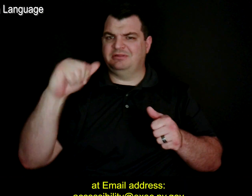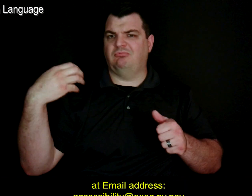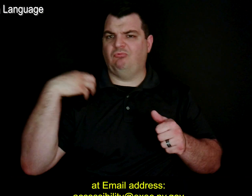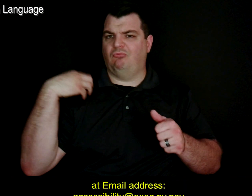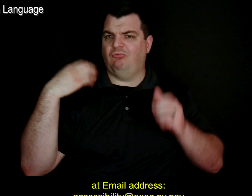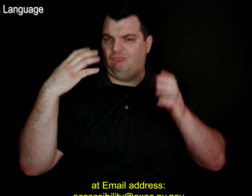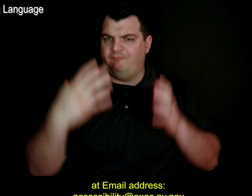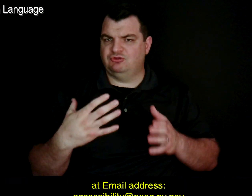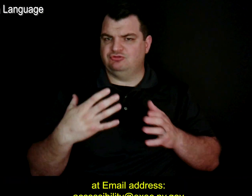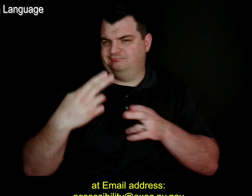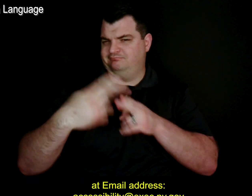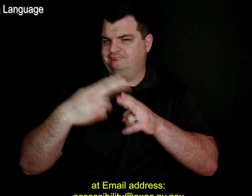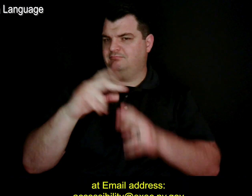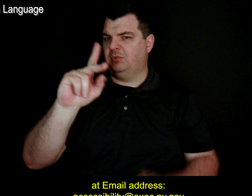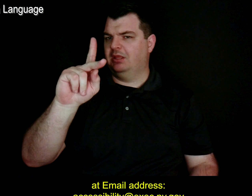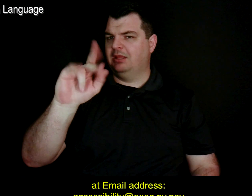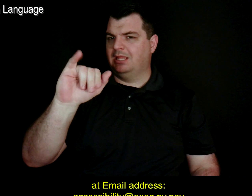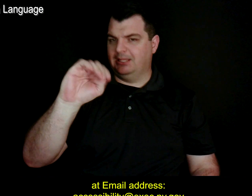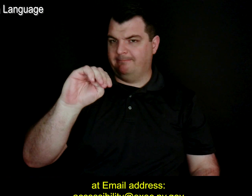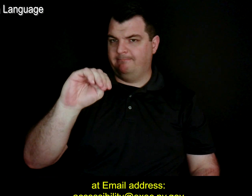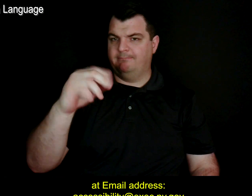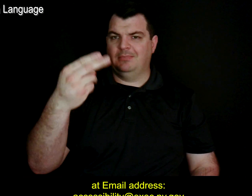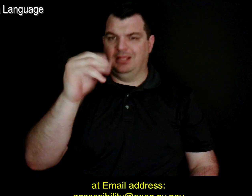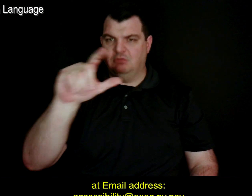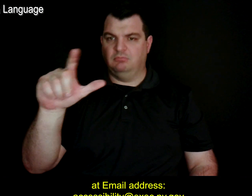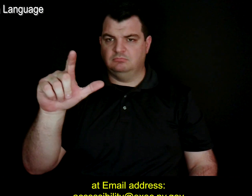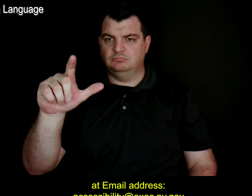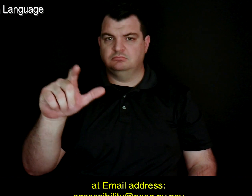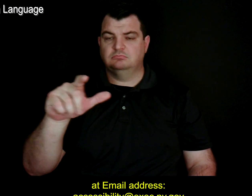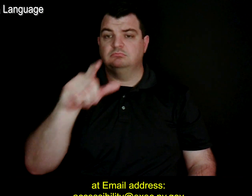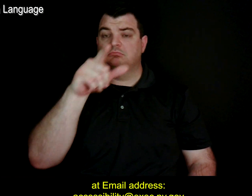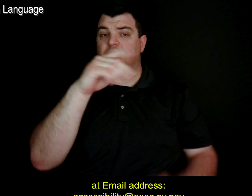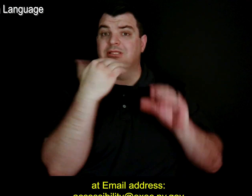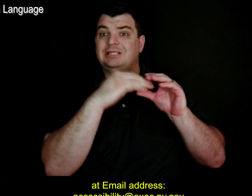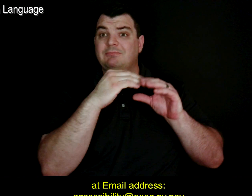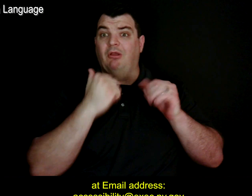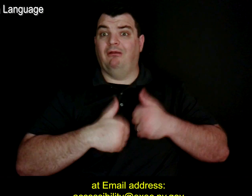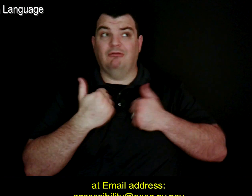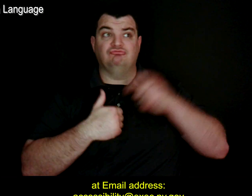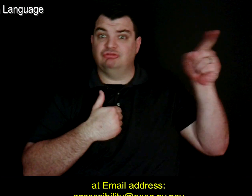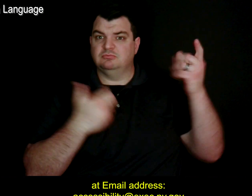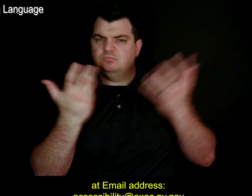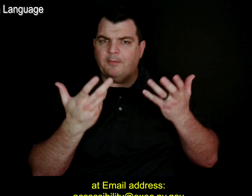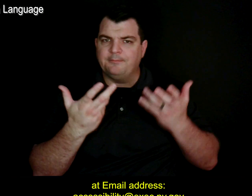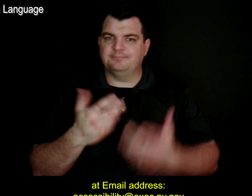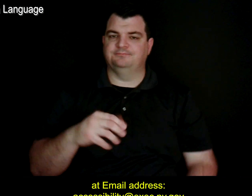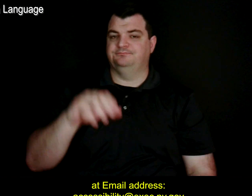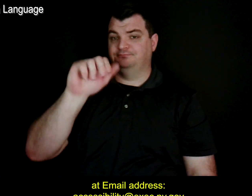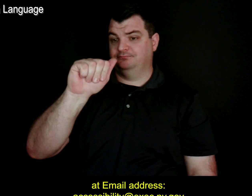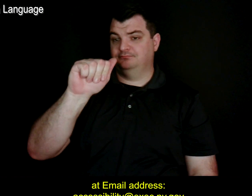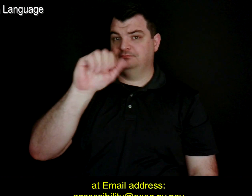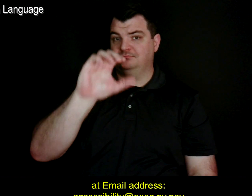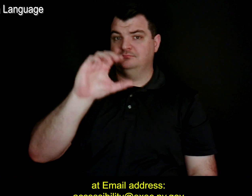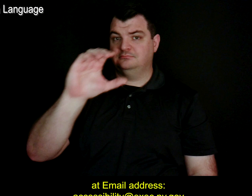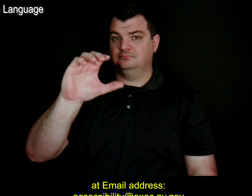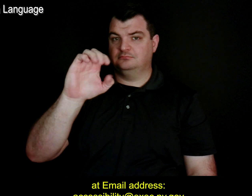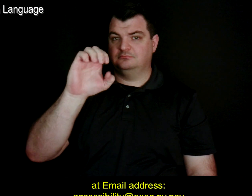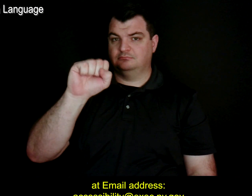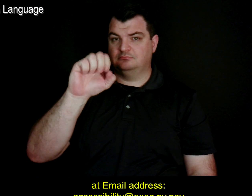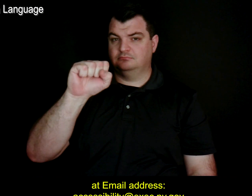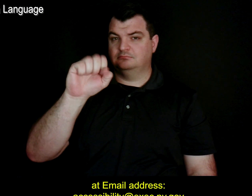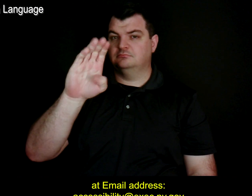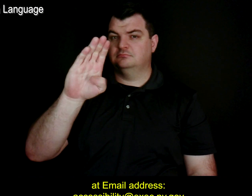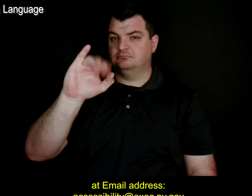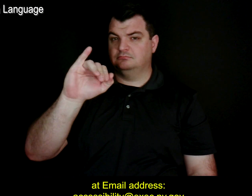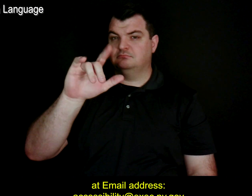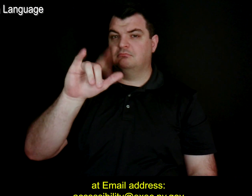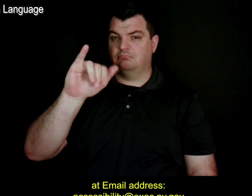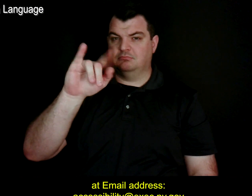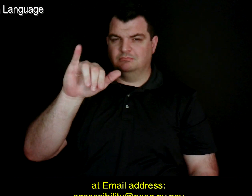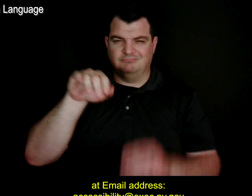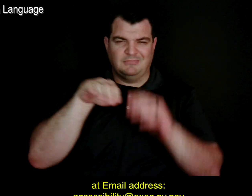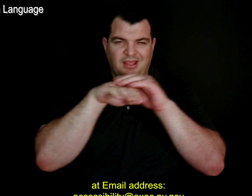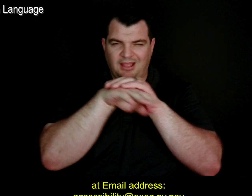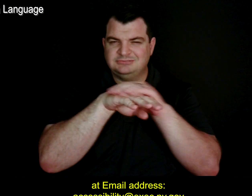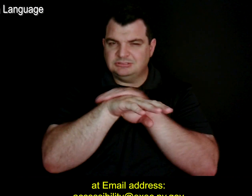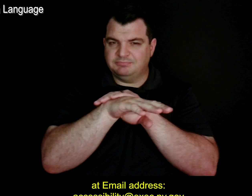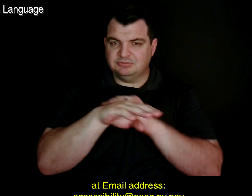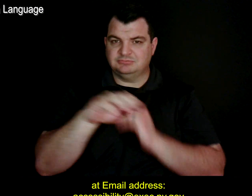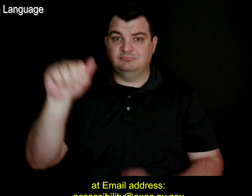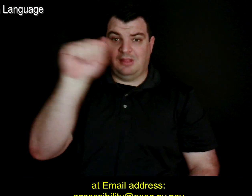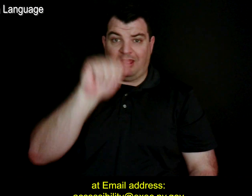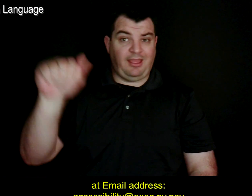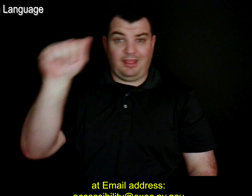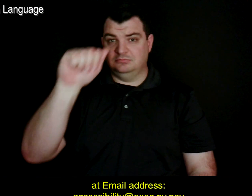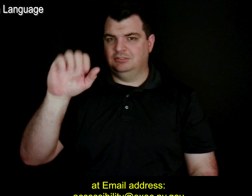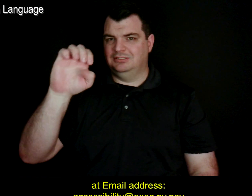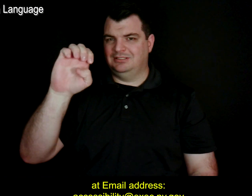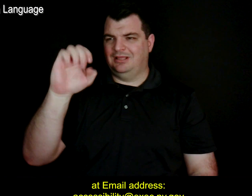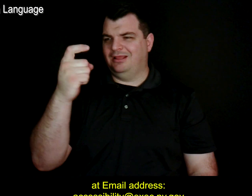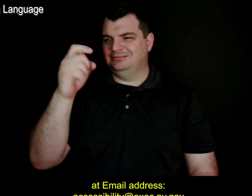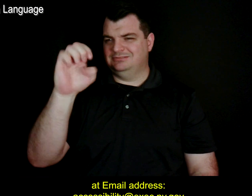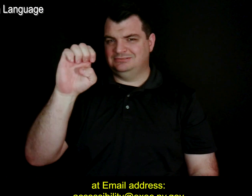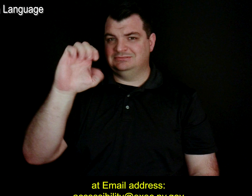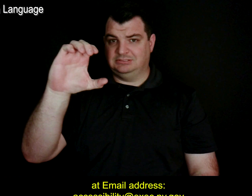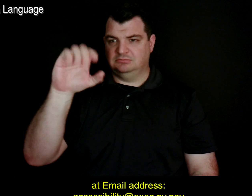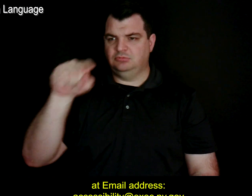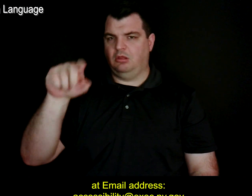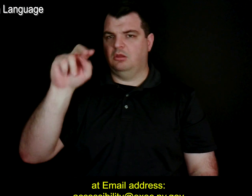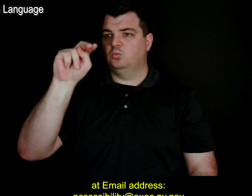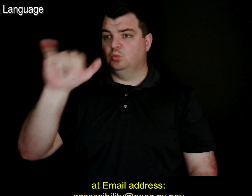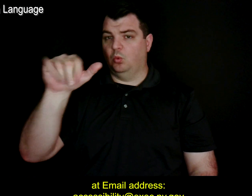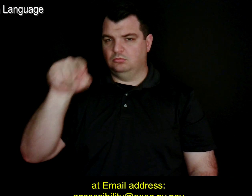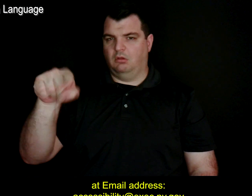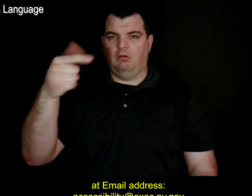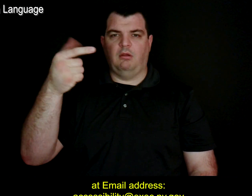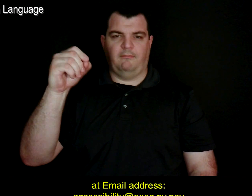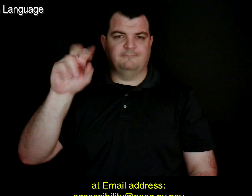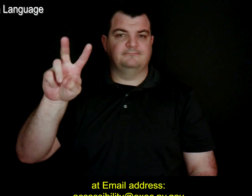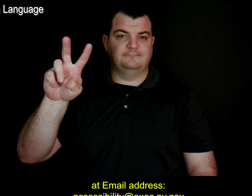at Email address: accessibility@exec.ny.gov